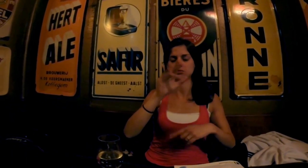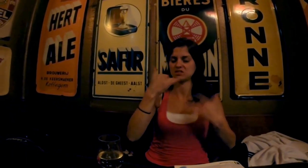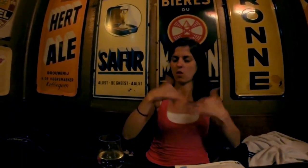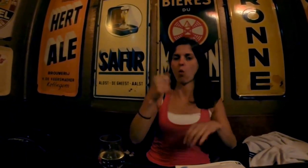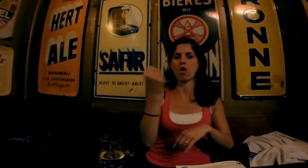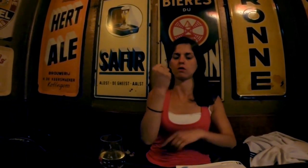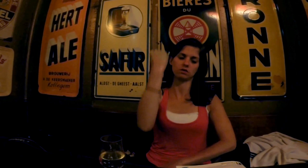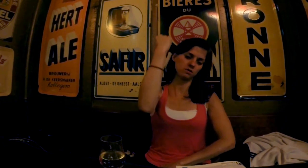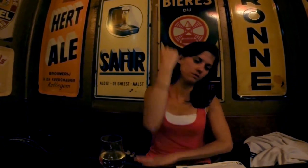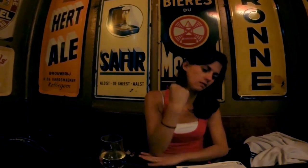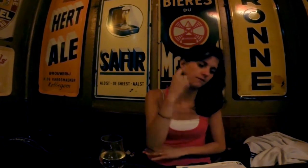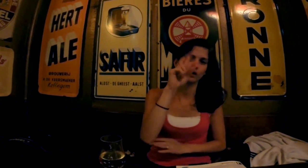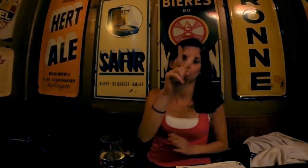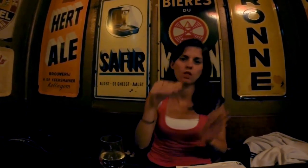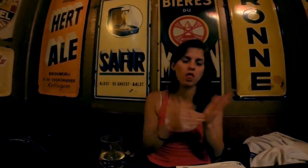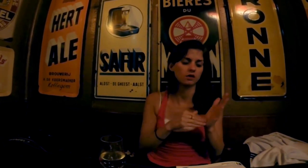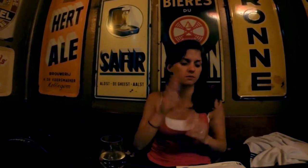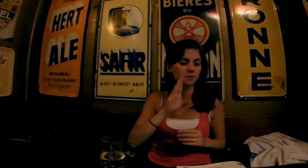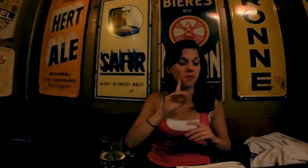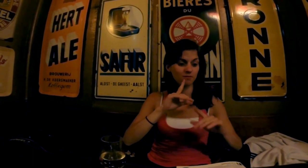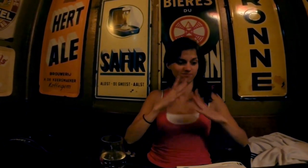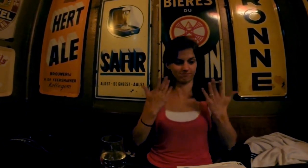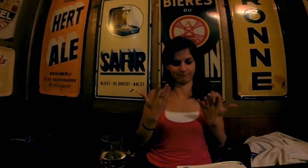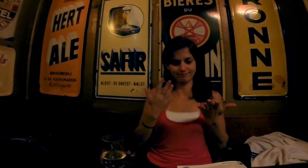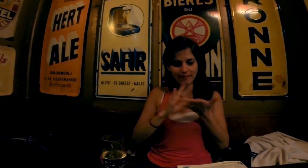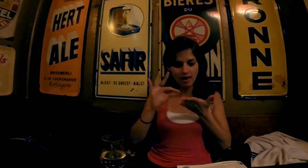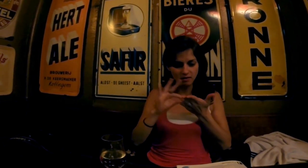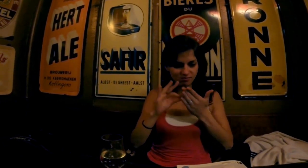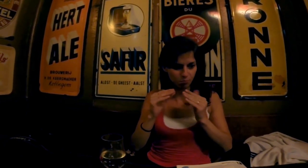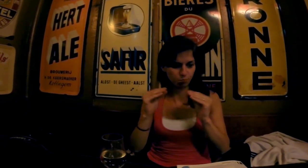But Delirium Cafe's record remains the same for 2,000+ beer selections. That's interesting.